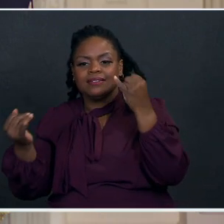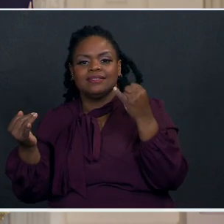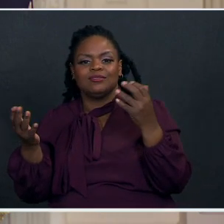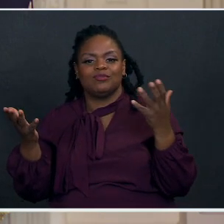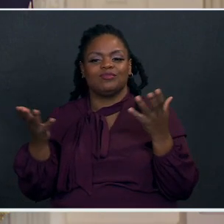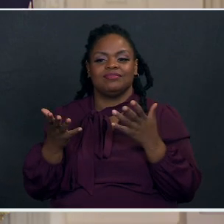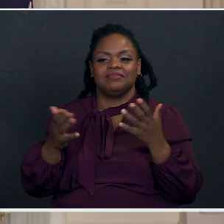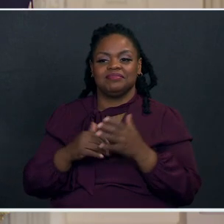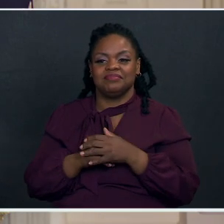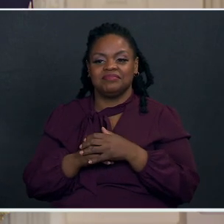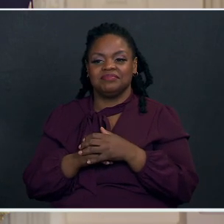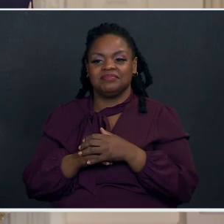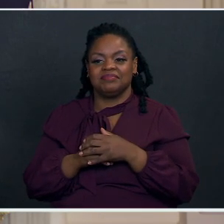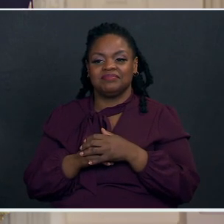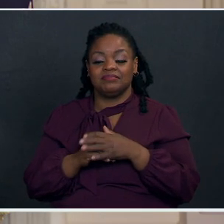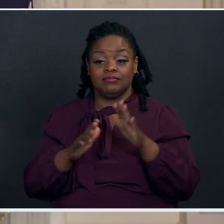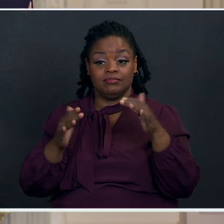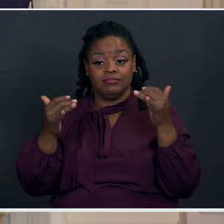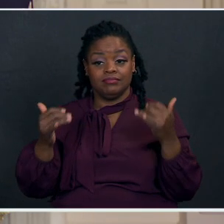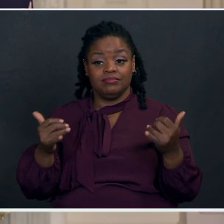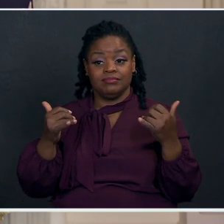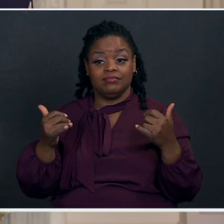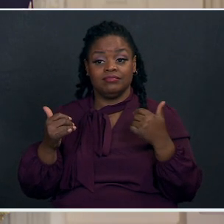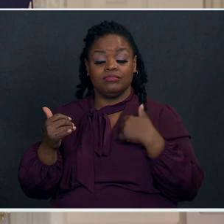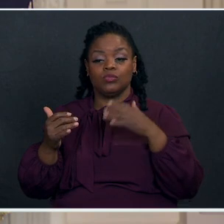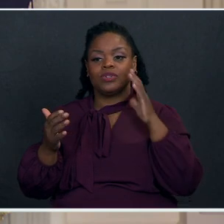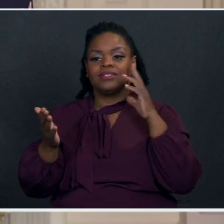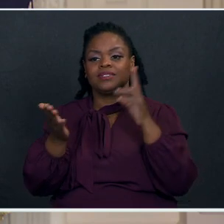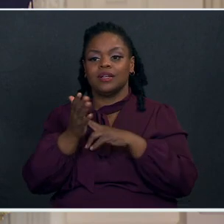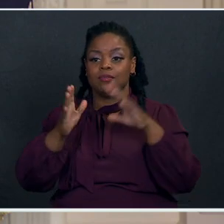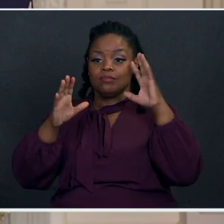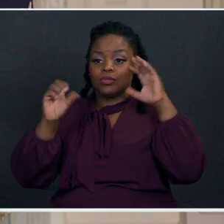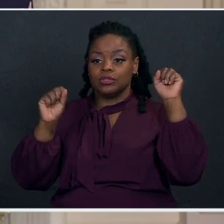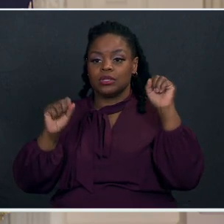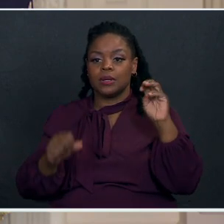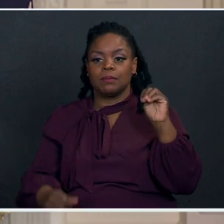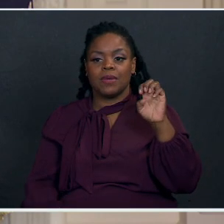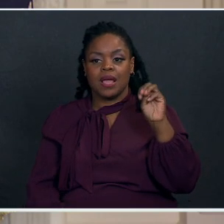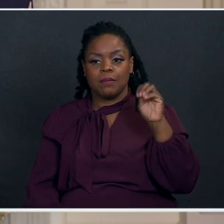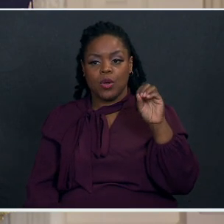Today, I'm signing a presidential memorandum making it clear that we will protect